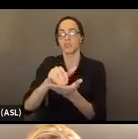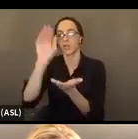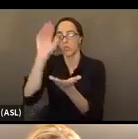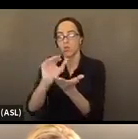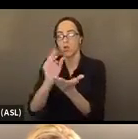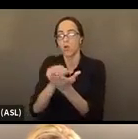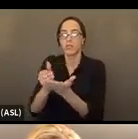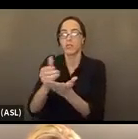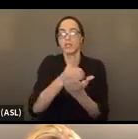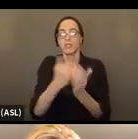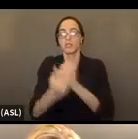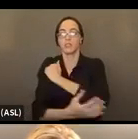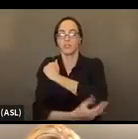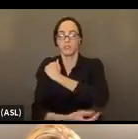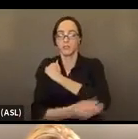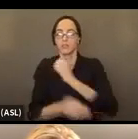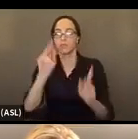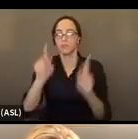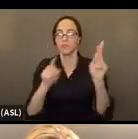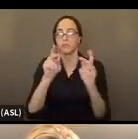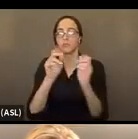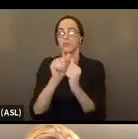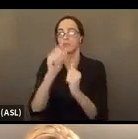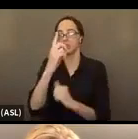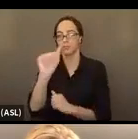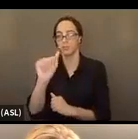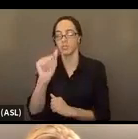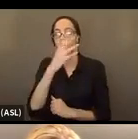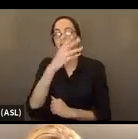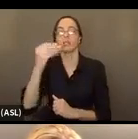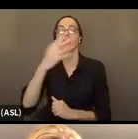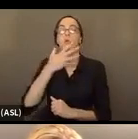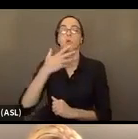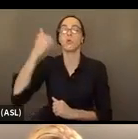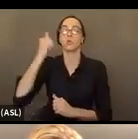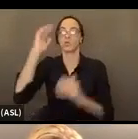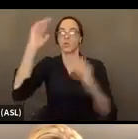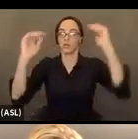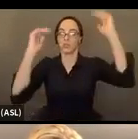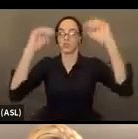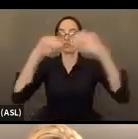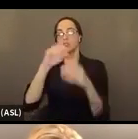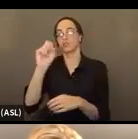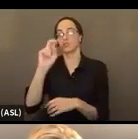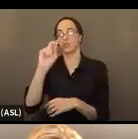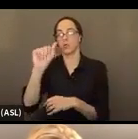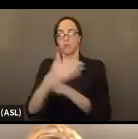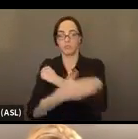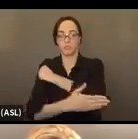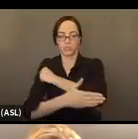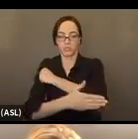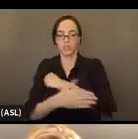older adults in sonoma county and for ihss clients who have difficulty finding a care